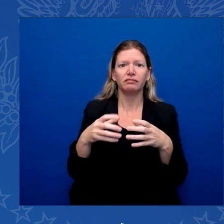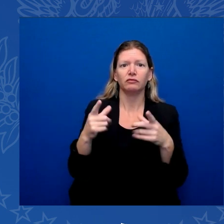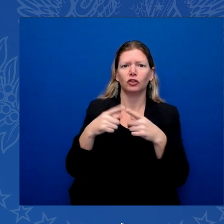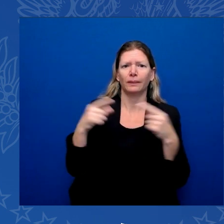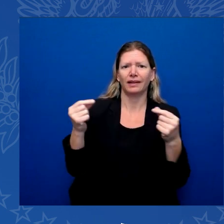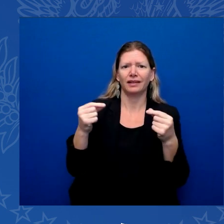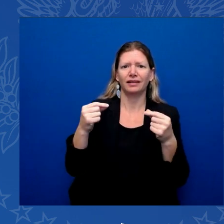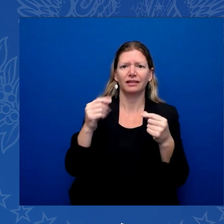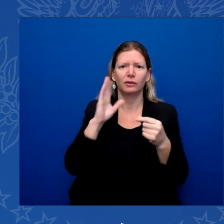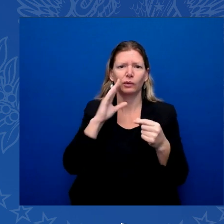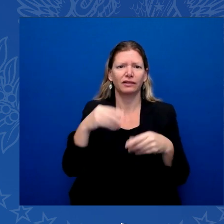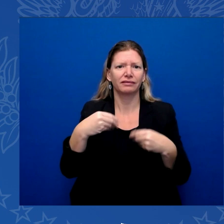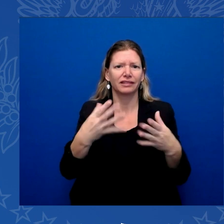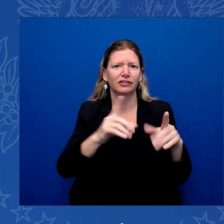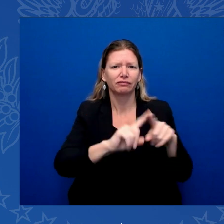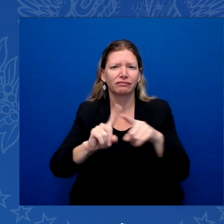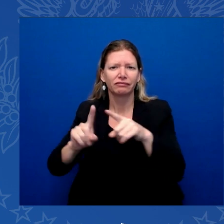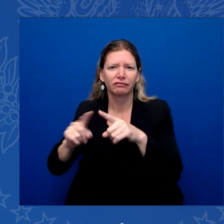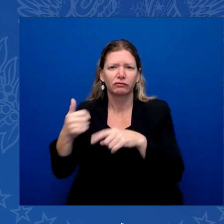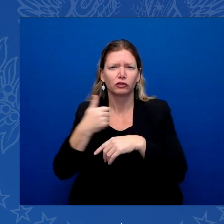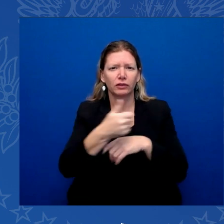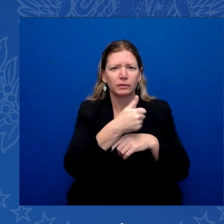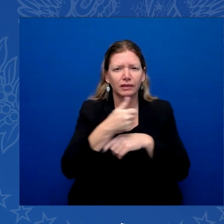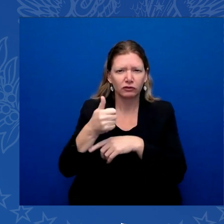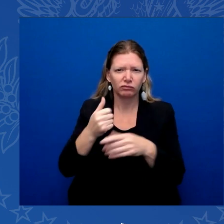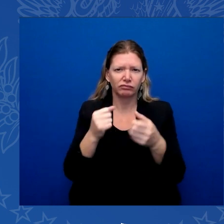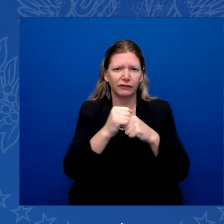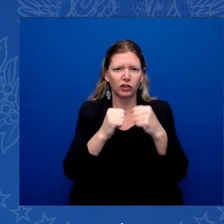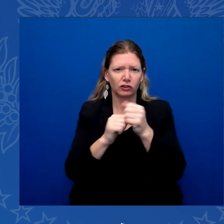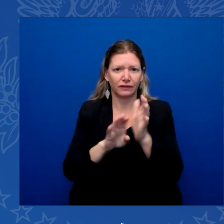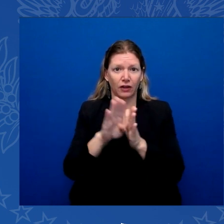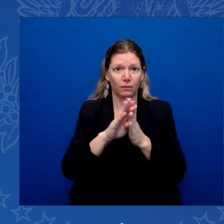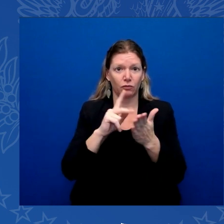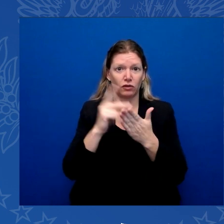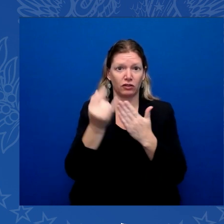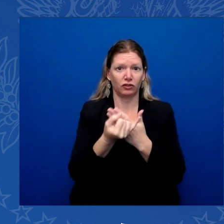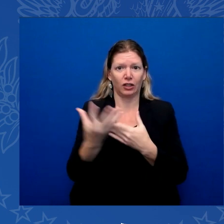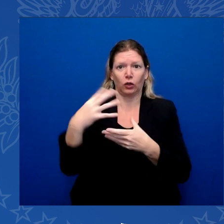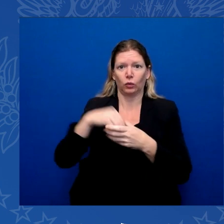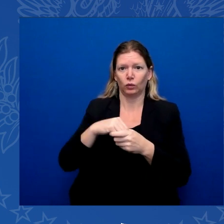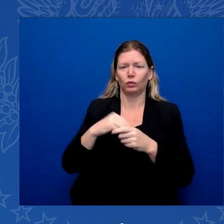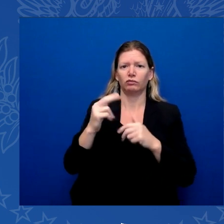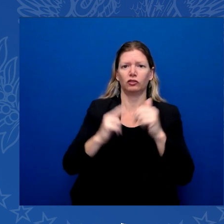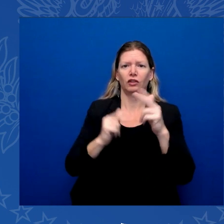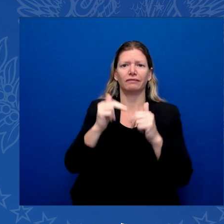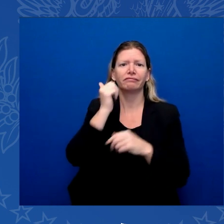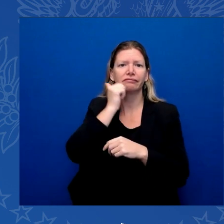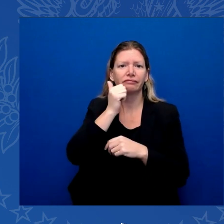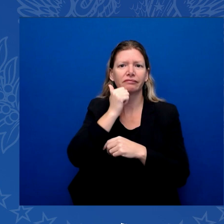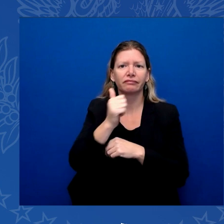including the construction of daily metro here in the city to support economic development of partner countries.